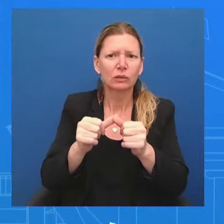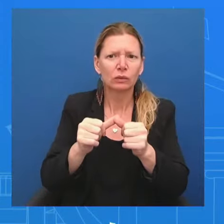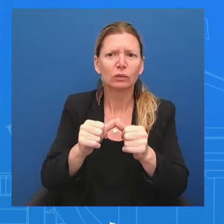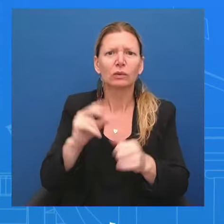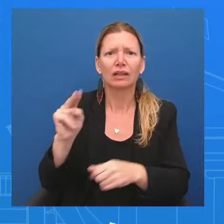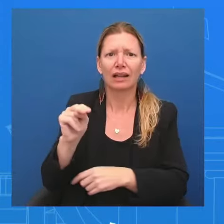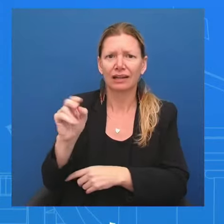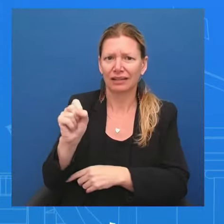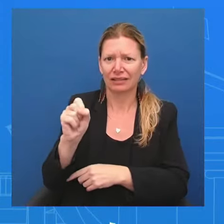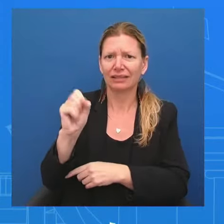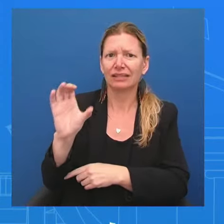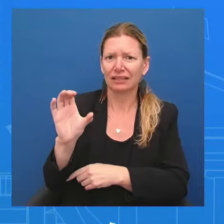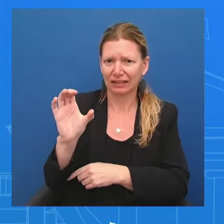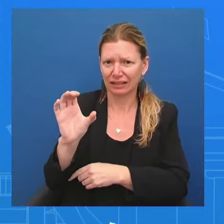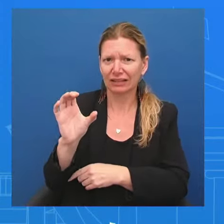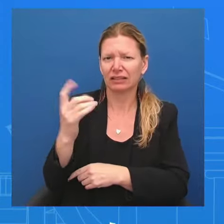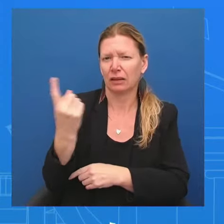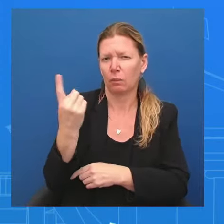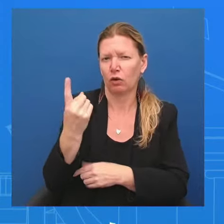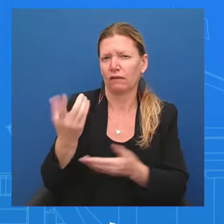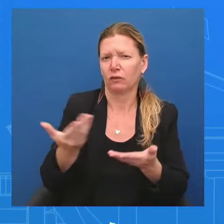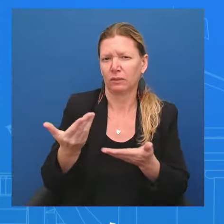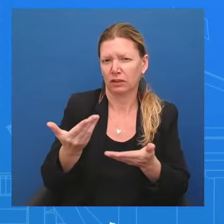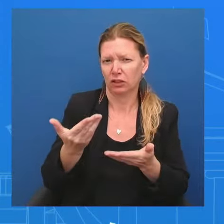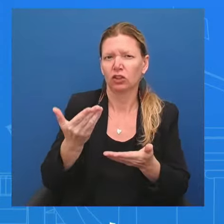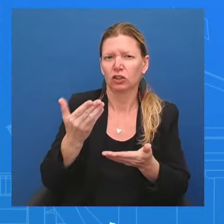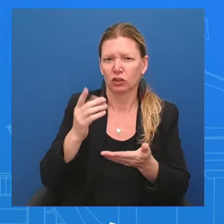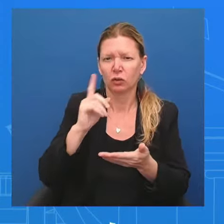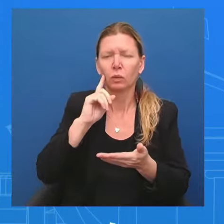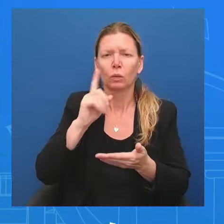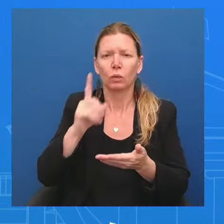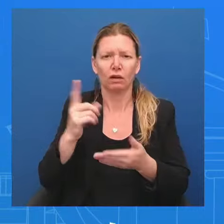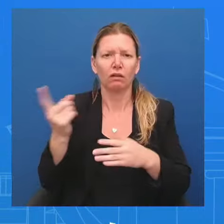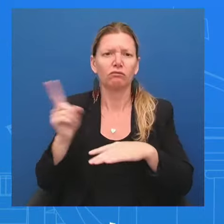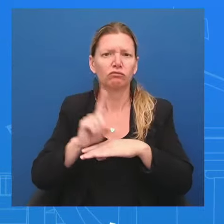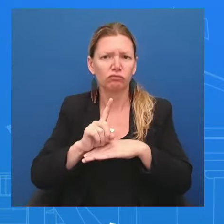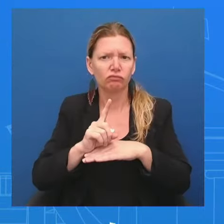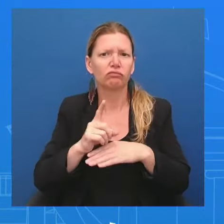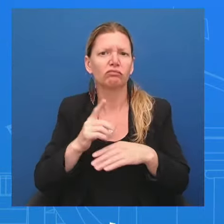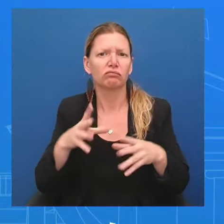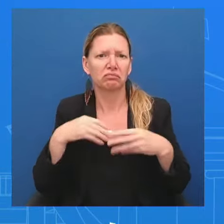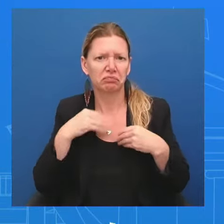to take some of your questions, but you are correct. This is the only televised briefing of the week.